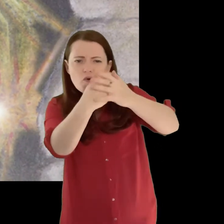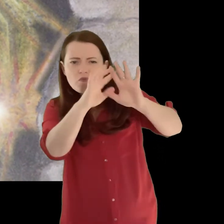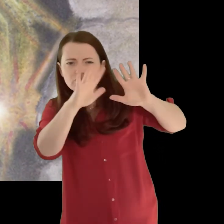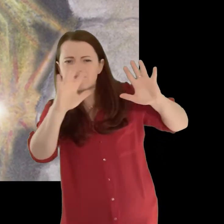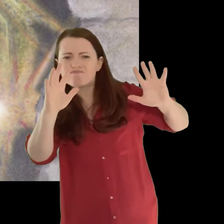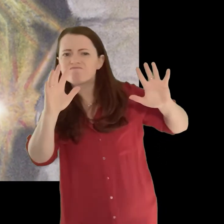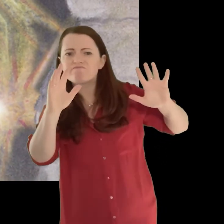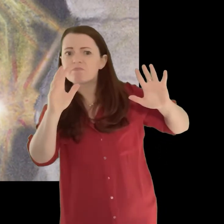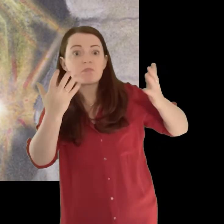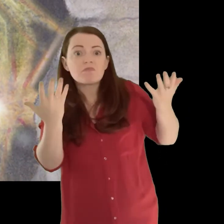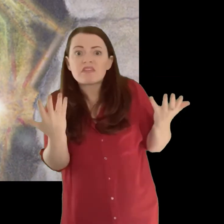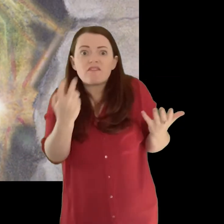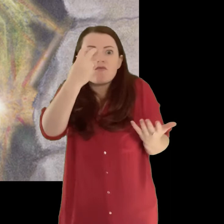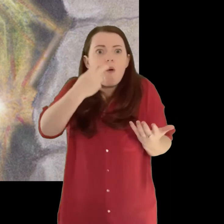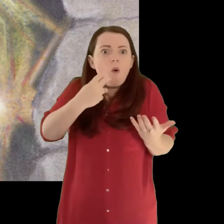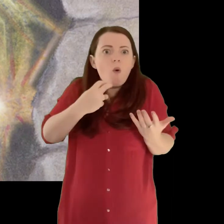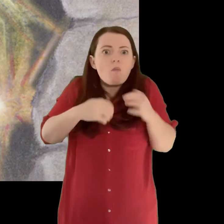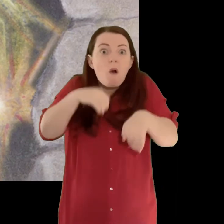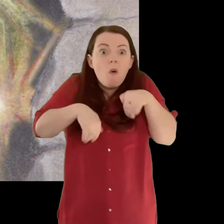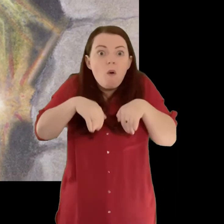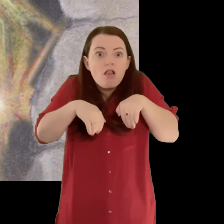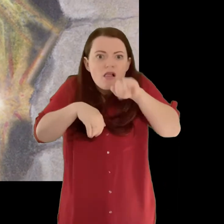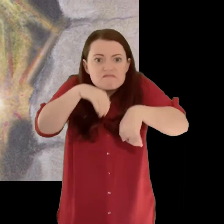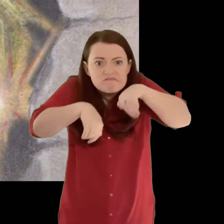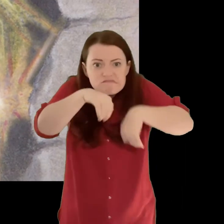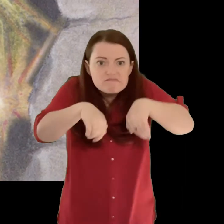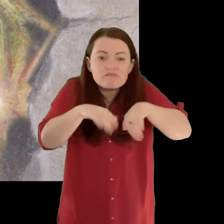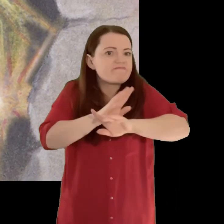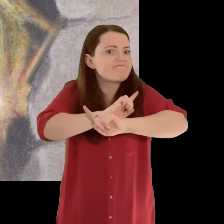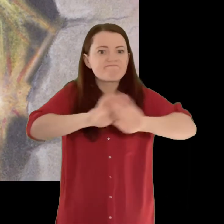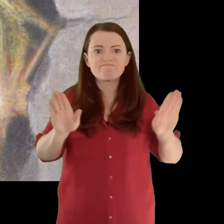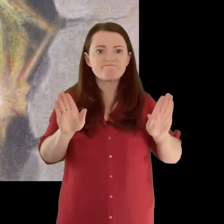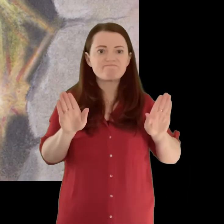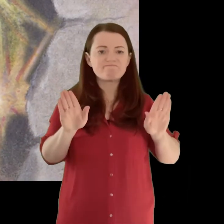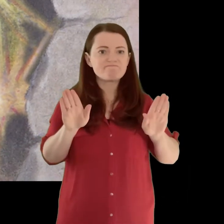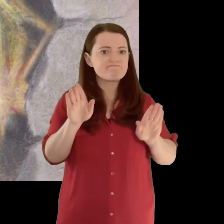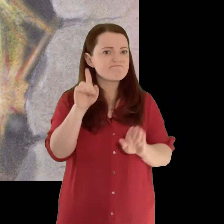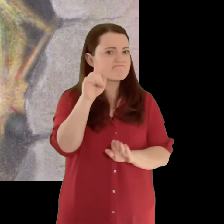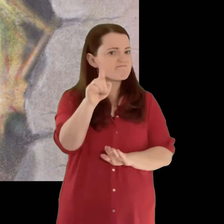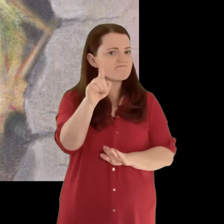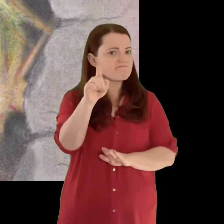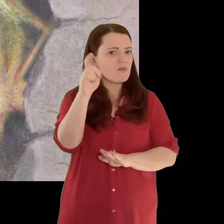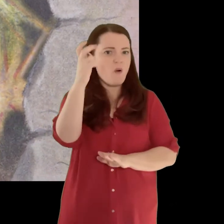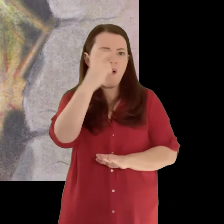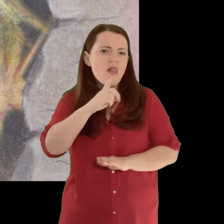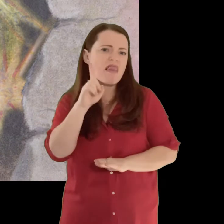and even old Mole could no longer burrow under to be very honest she was not a good neighbour